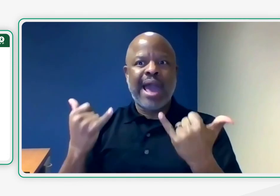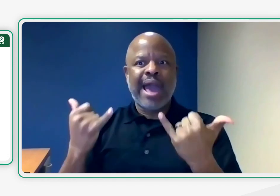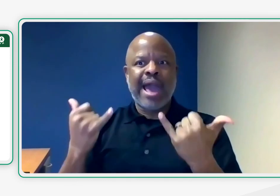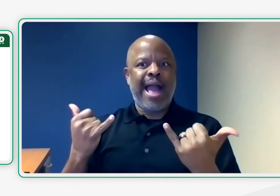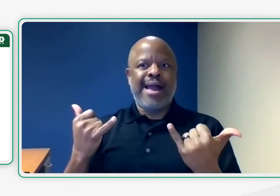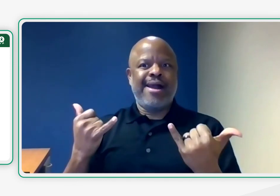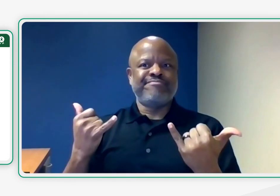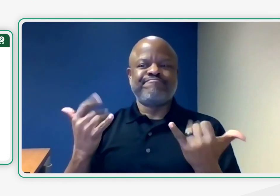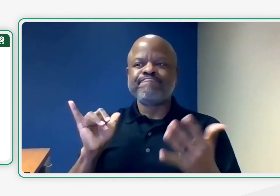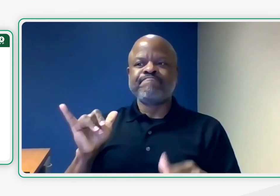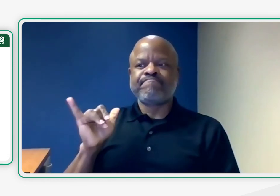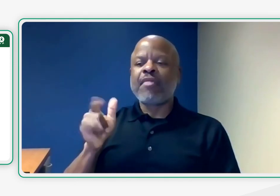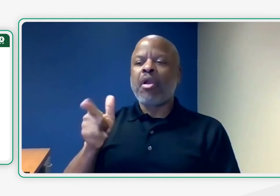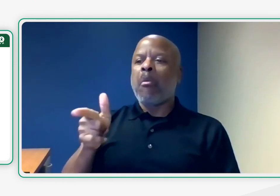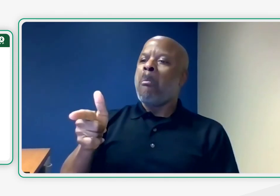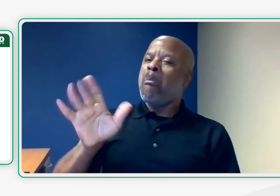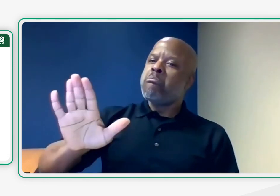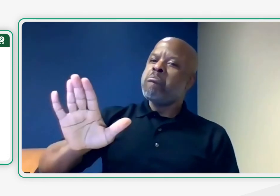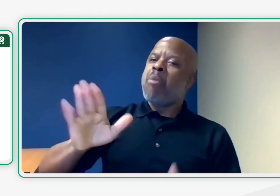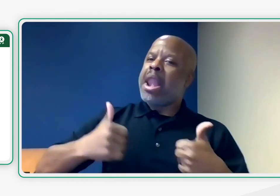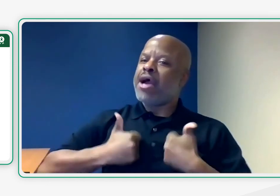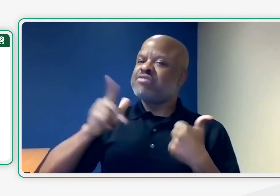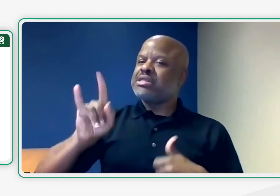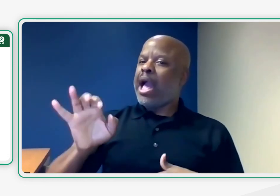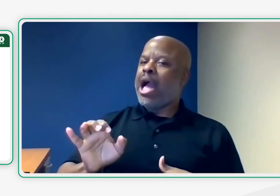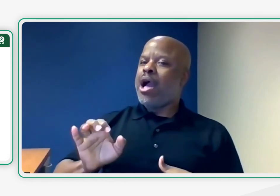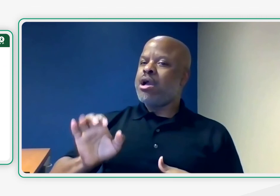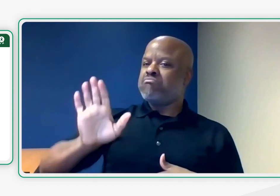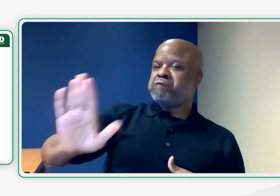see that on Instagram, you see that on Facebook, and immediately that's something you want.